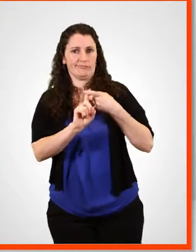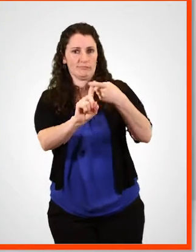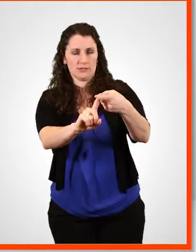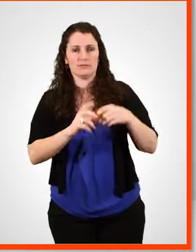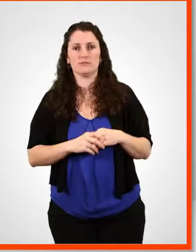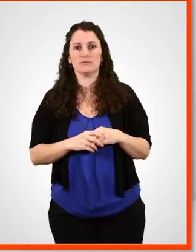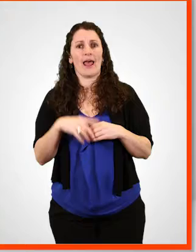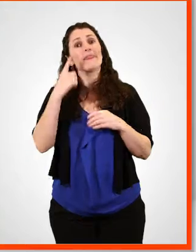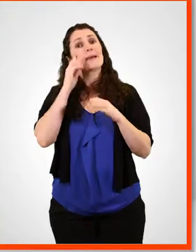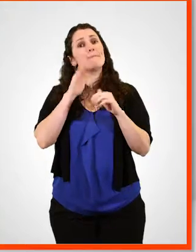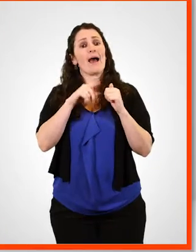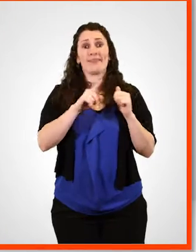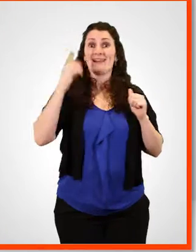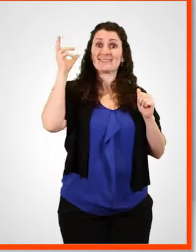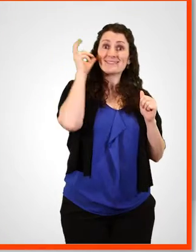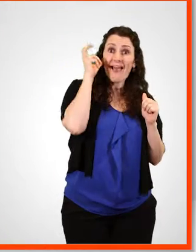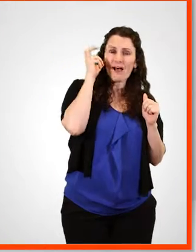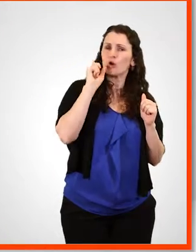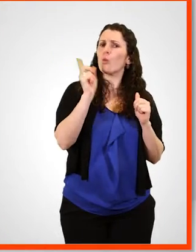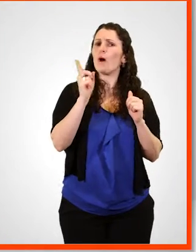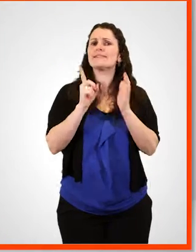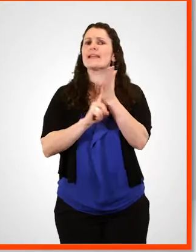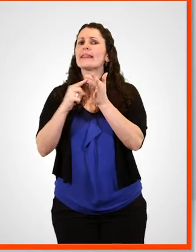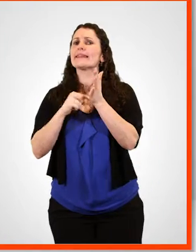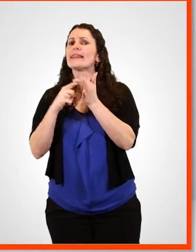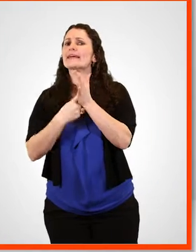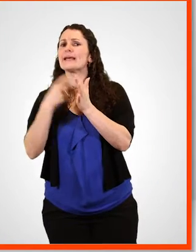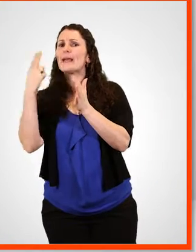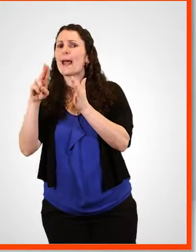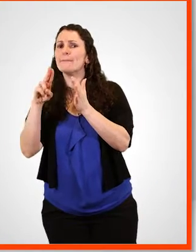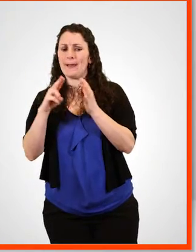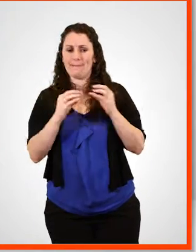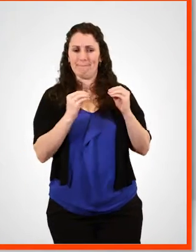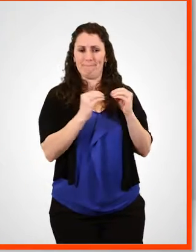that produce those sounds, so "b" is produced by "b-ee",